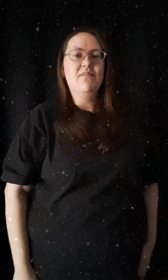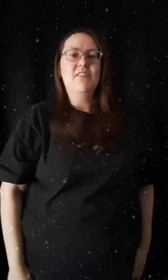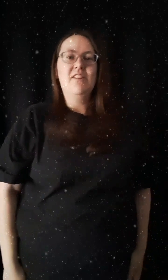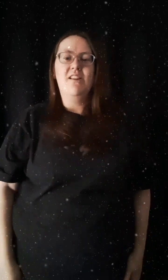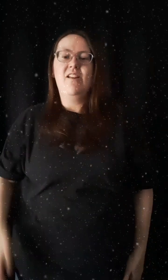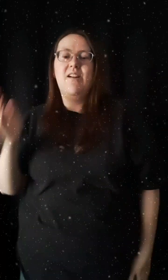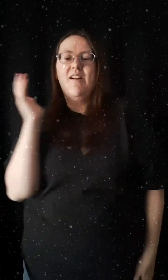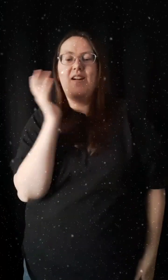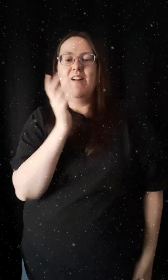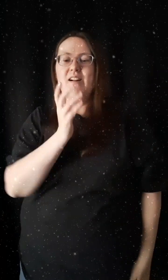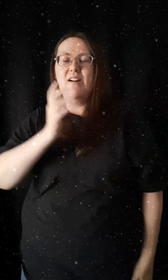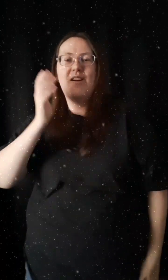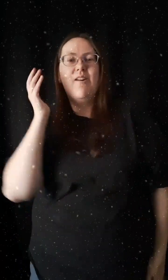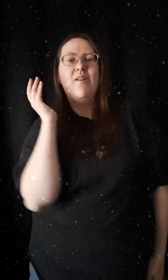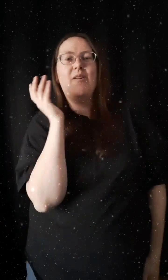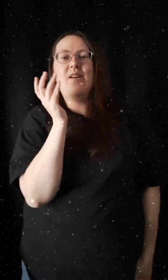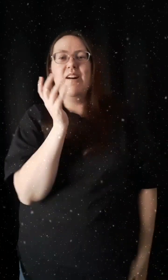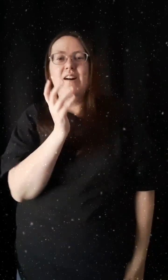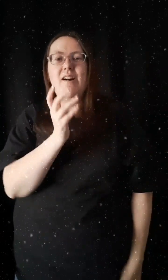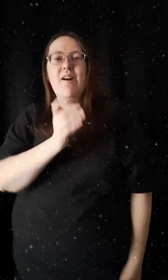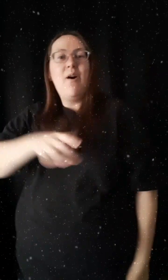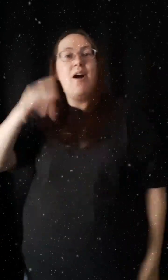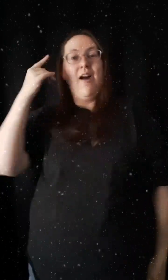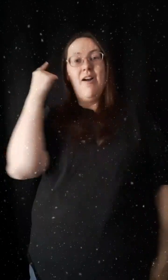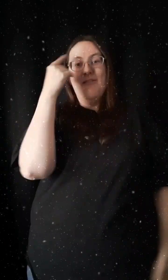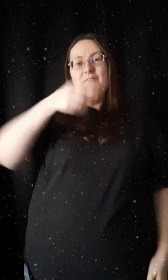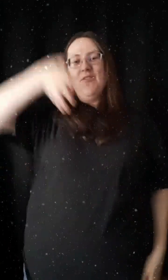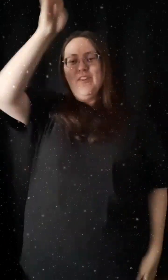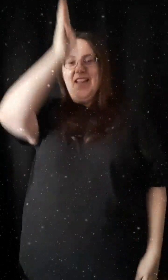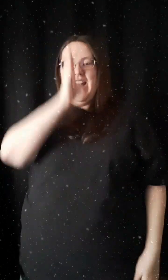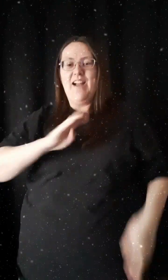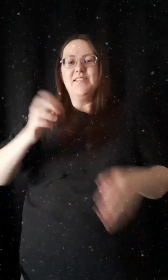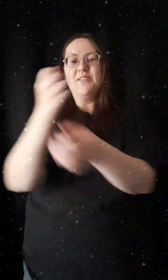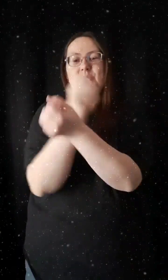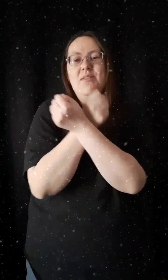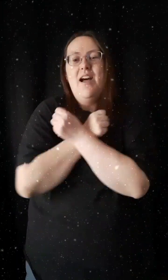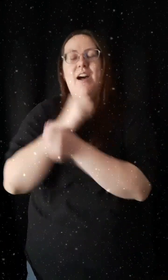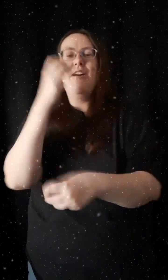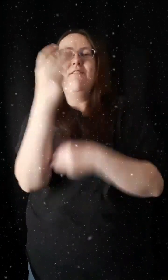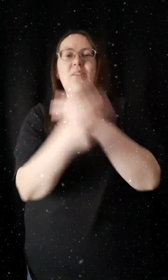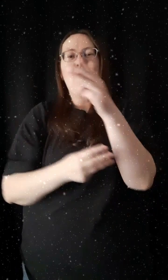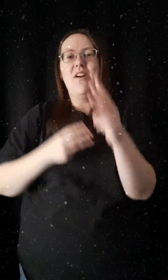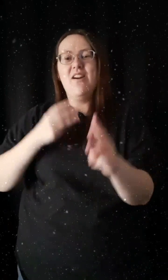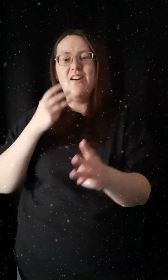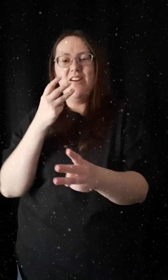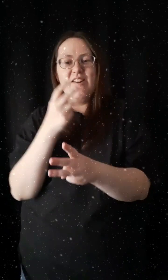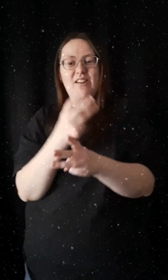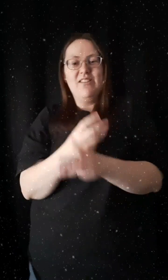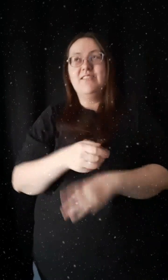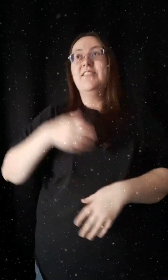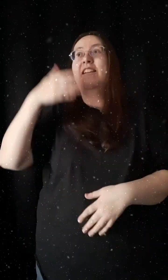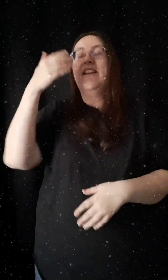Oh For God so loved the world